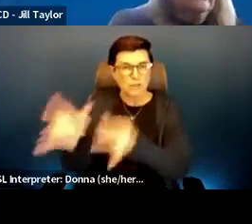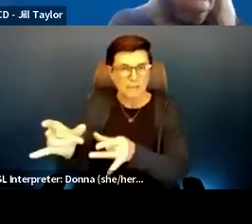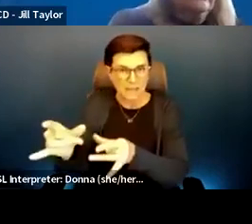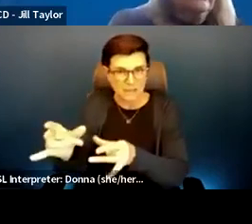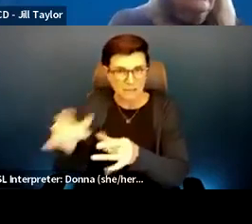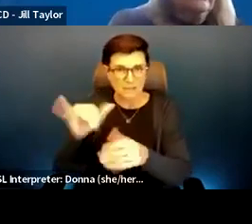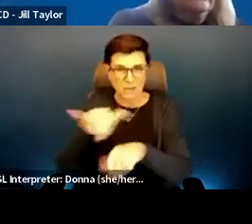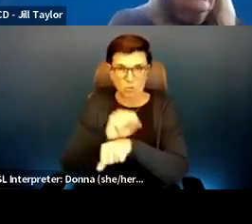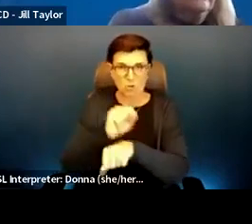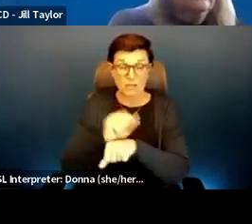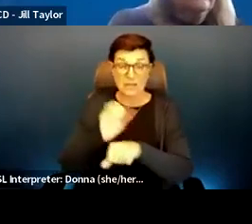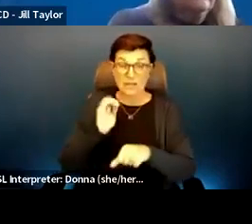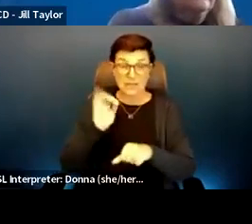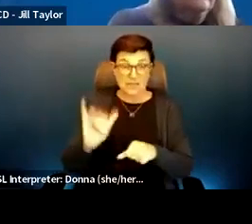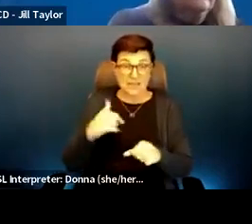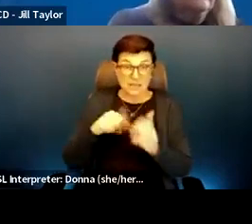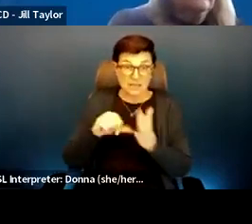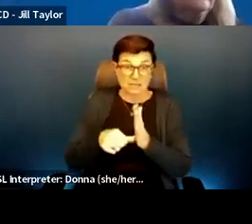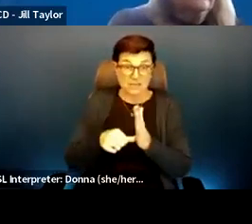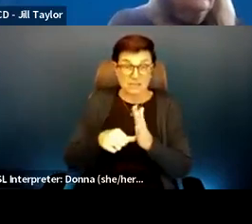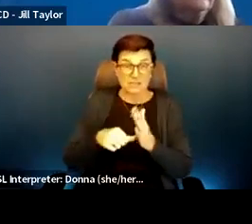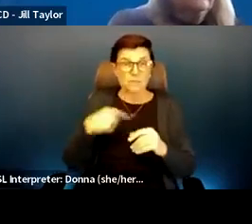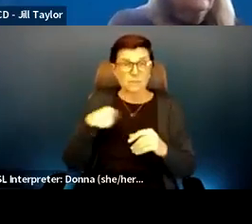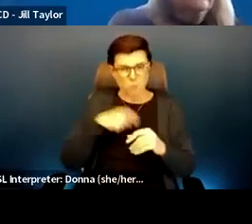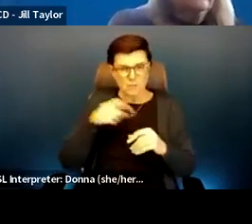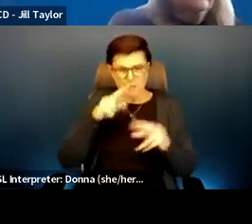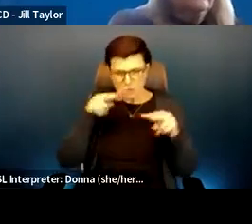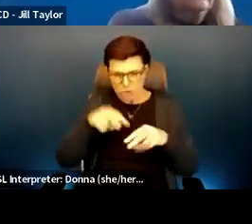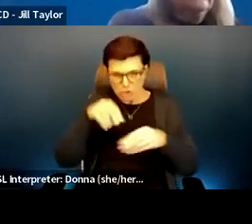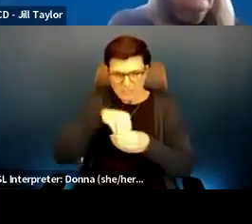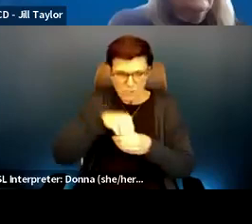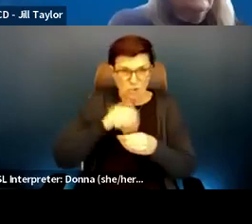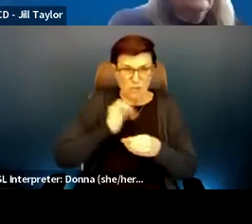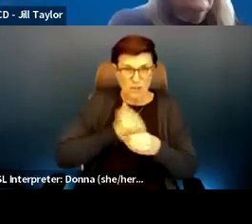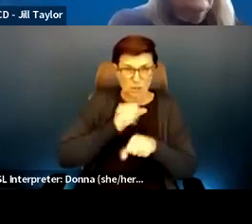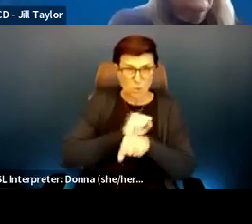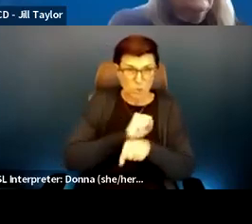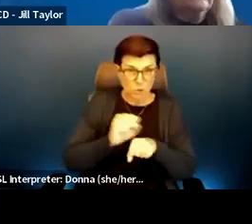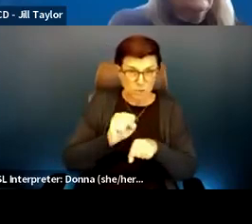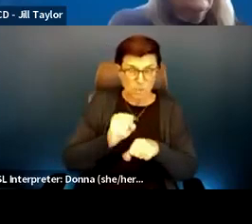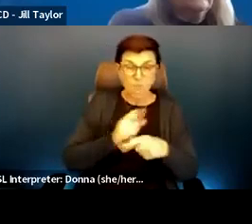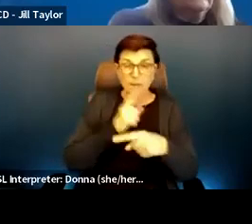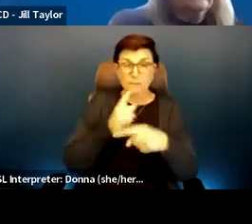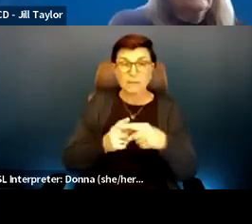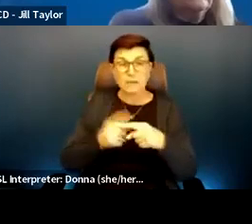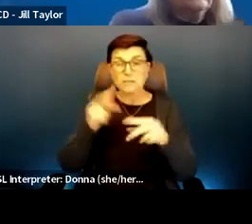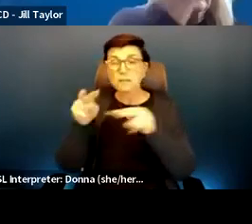internal work on looking at our systems and working closely with our colleagues in the Office of Public Health Data Surveillance and Reporting